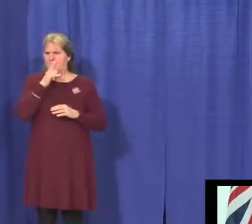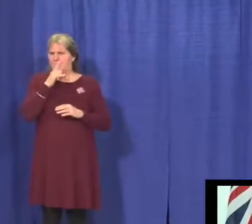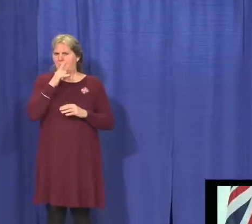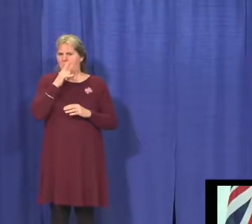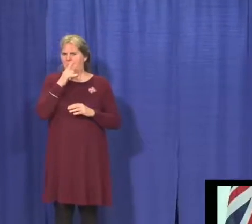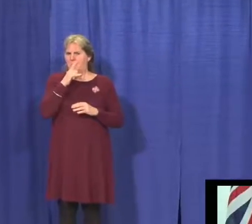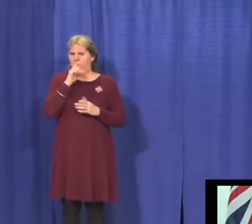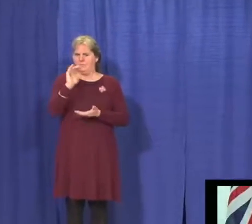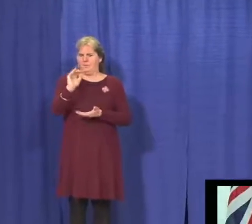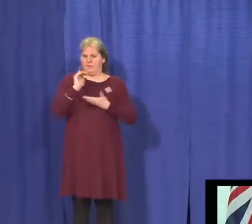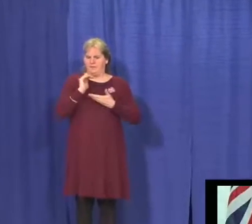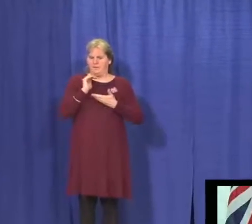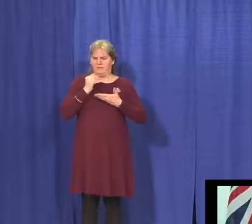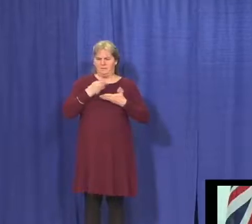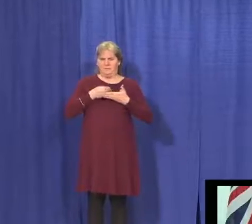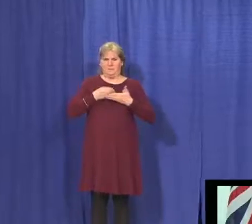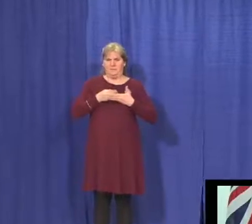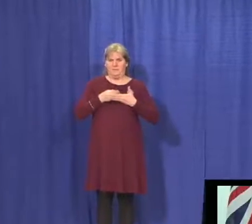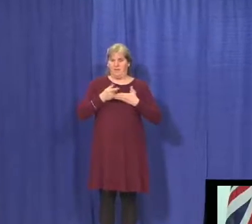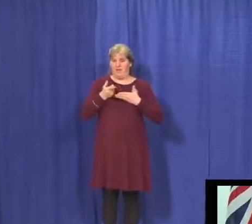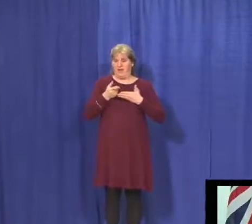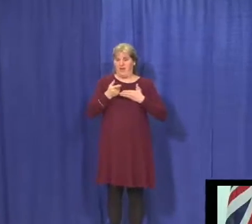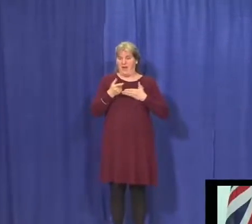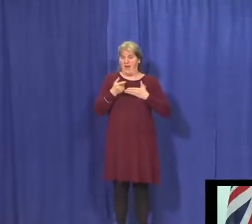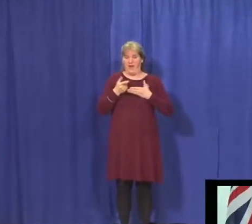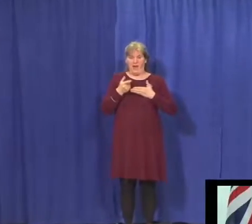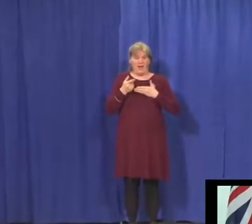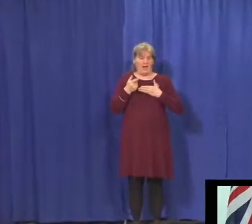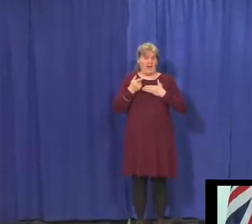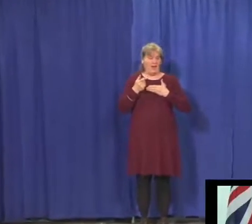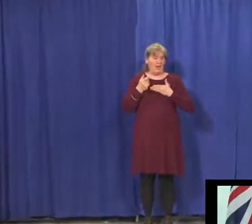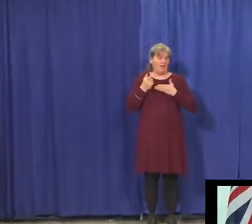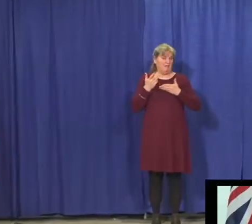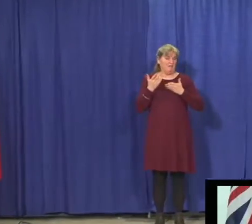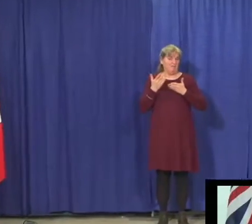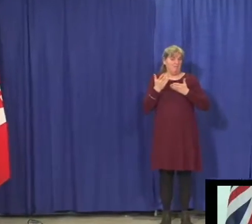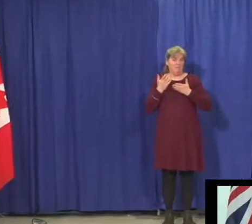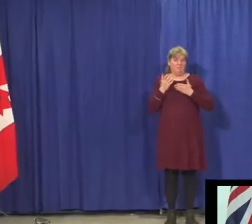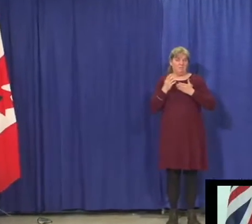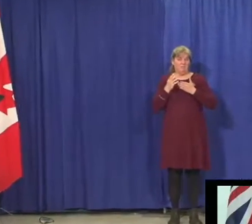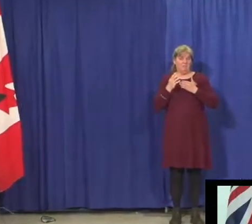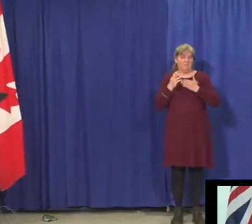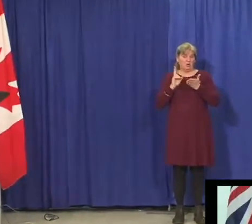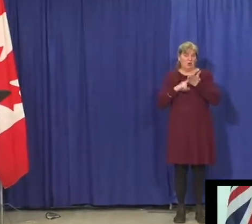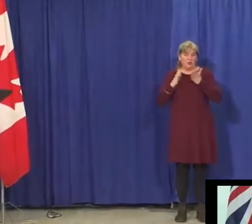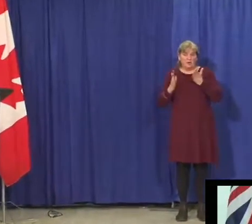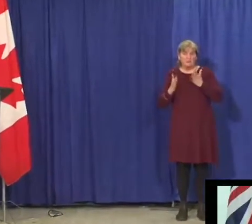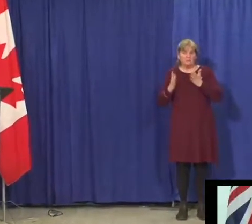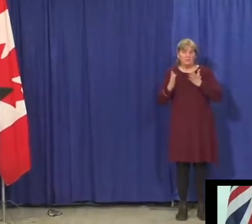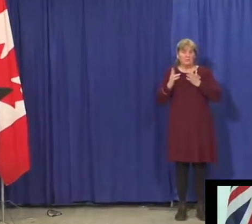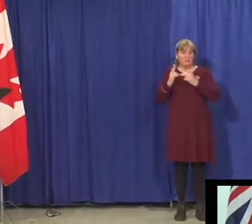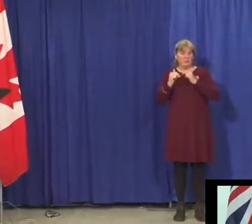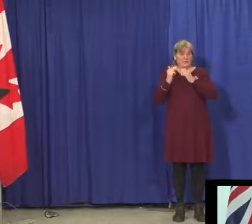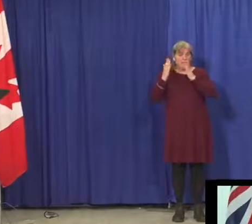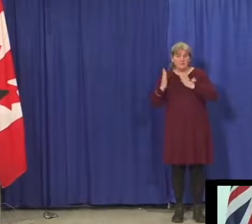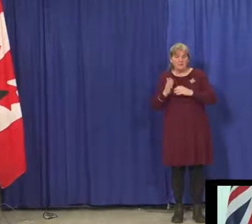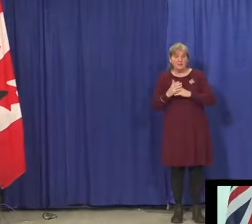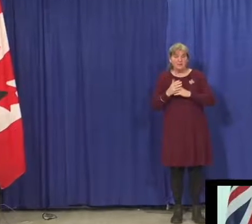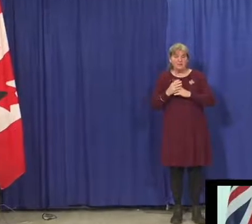ultimately gets the money. Would those people be developers? And what kind of money is it, is